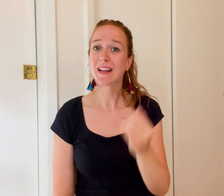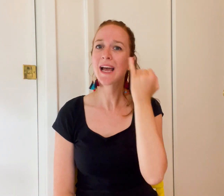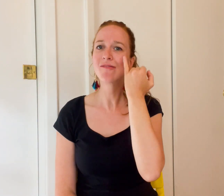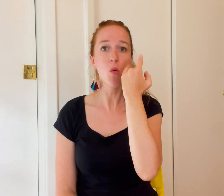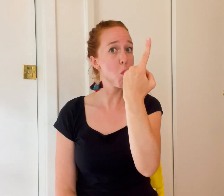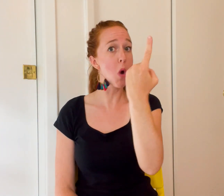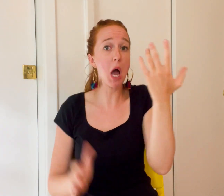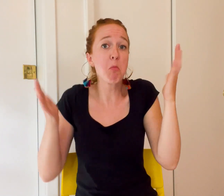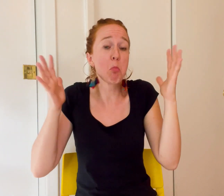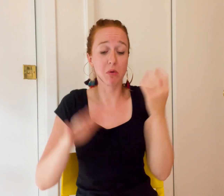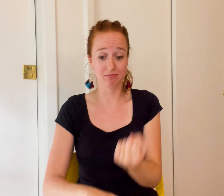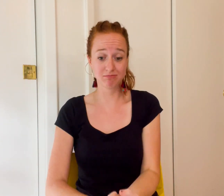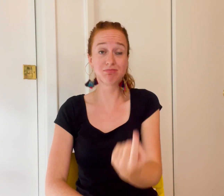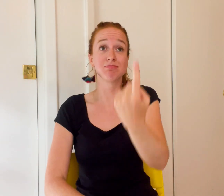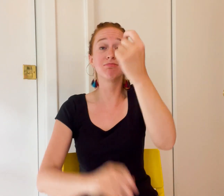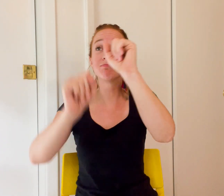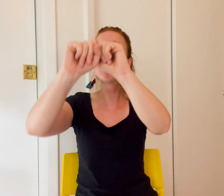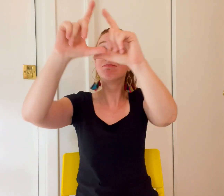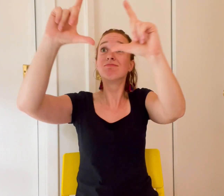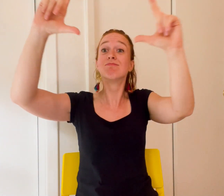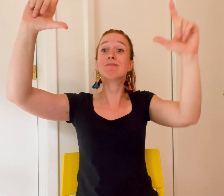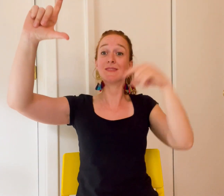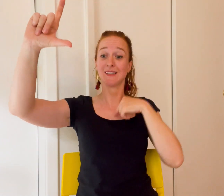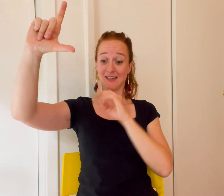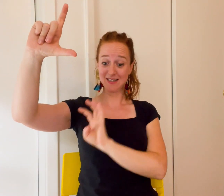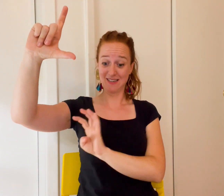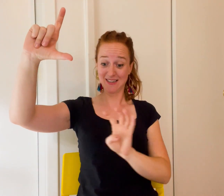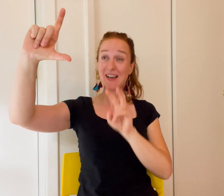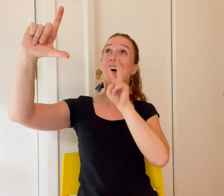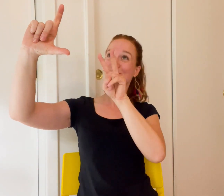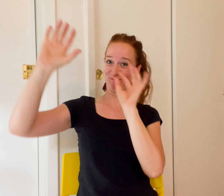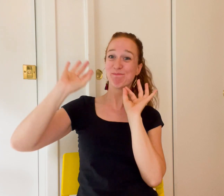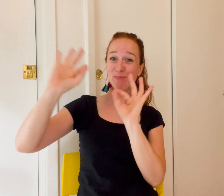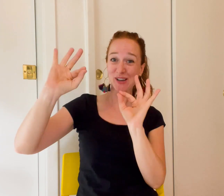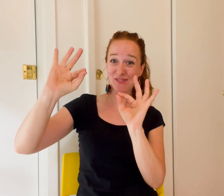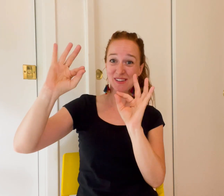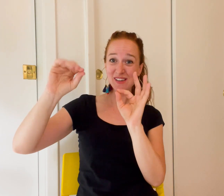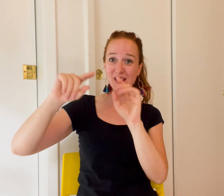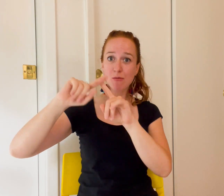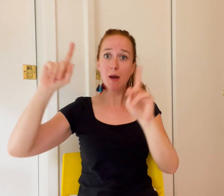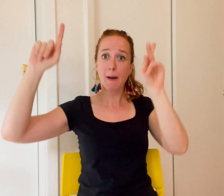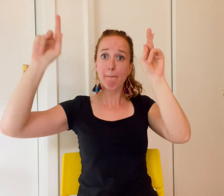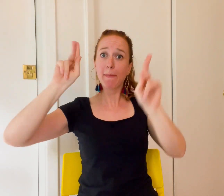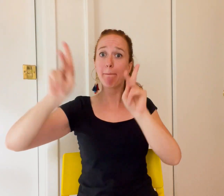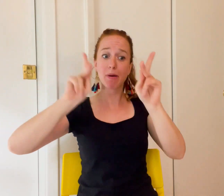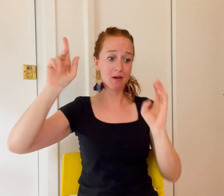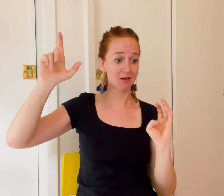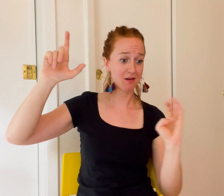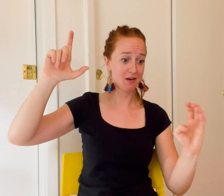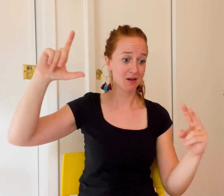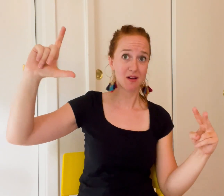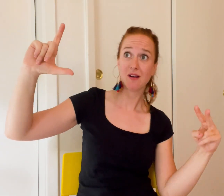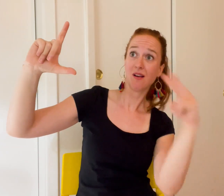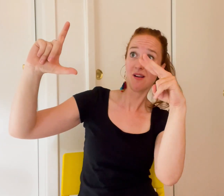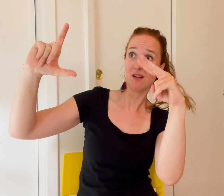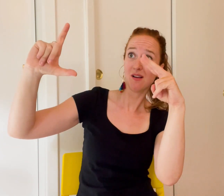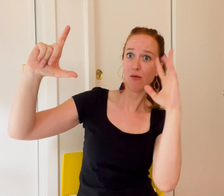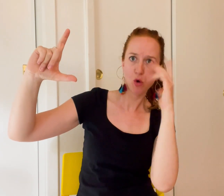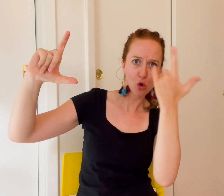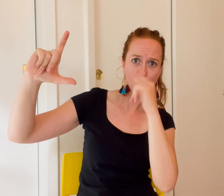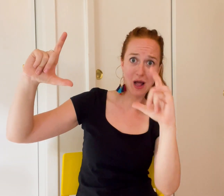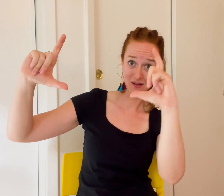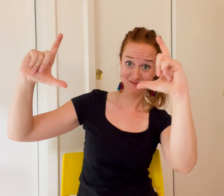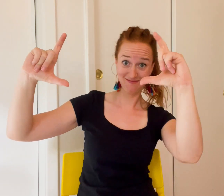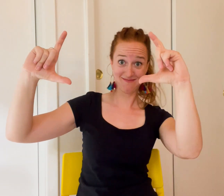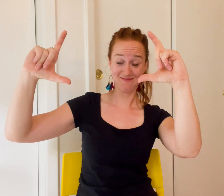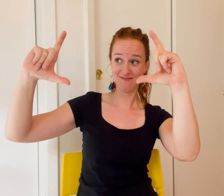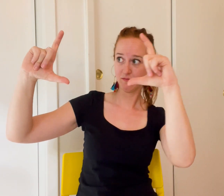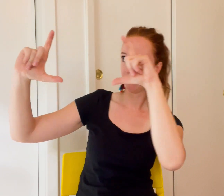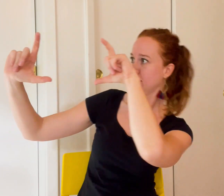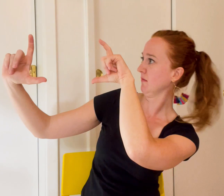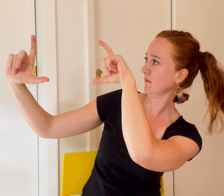If the spectators sit on the side with the cardboard lined up along their line of sight,